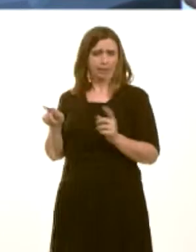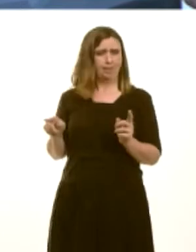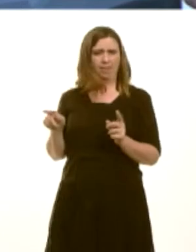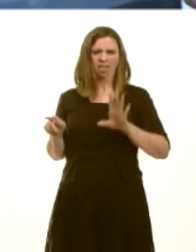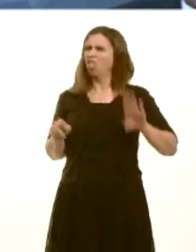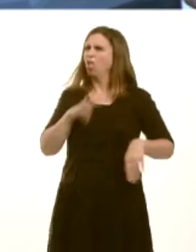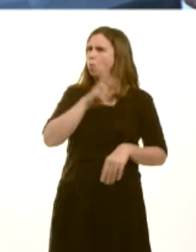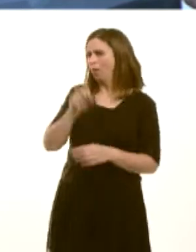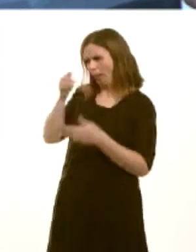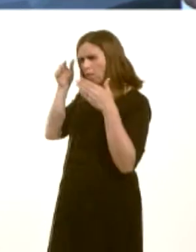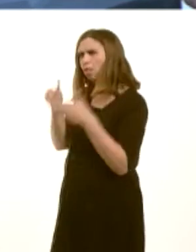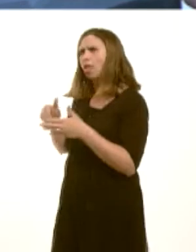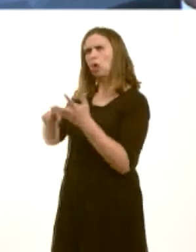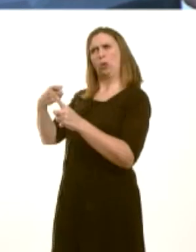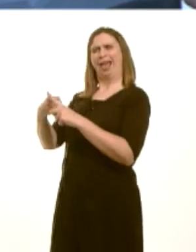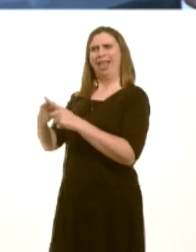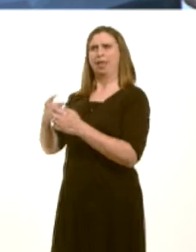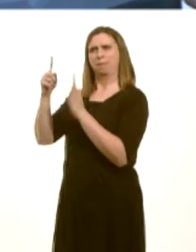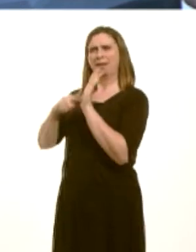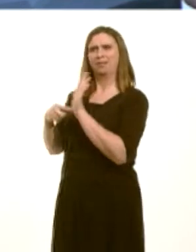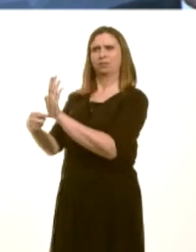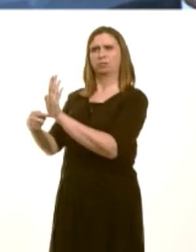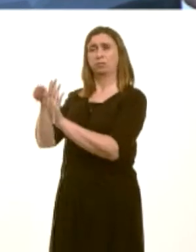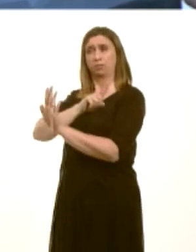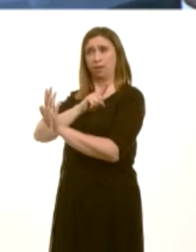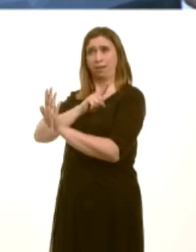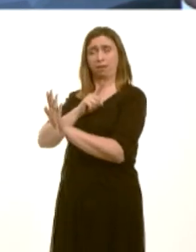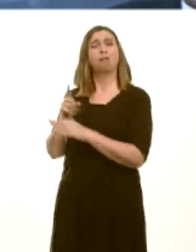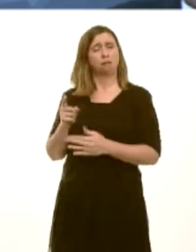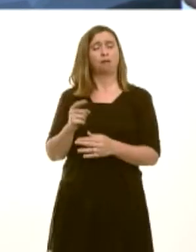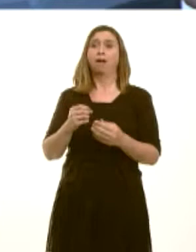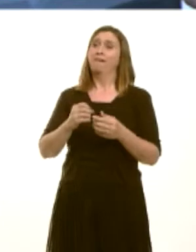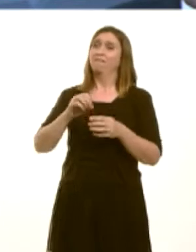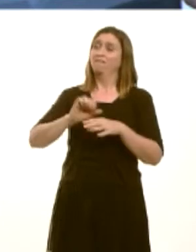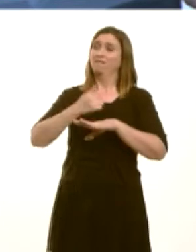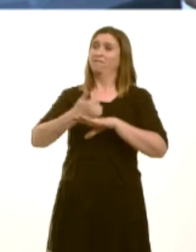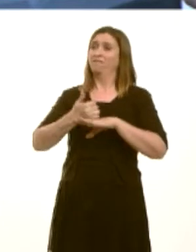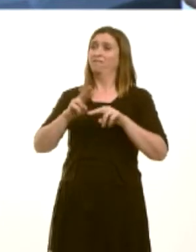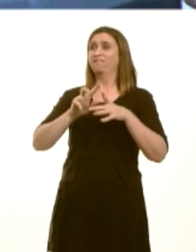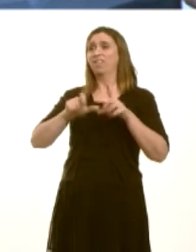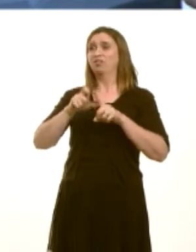economy of these tolls is huge. The Federation of Small Businesses says that they are damaging